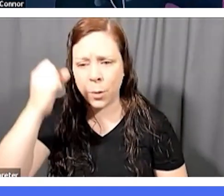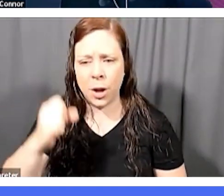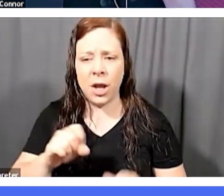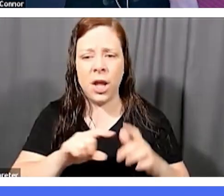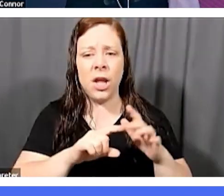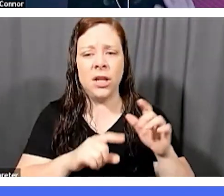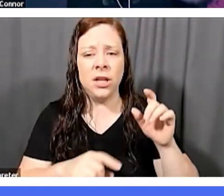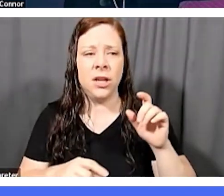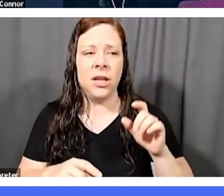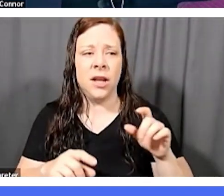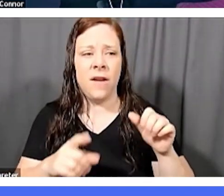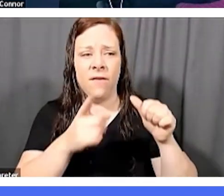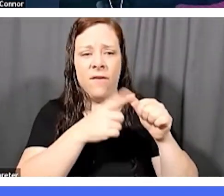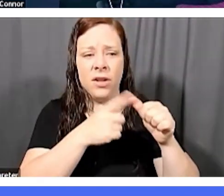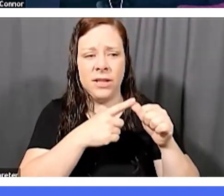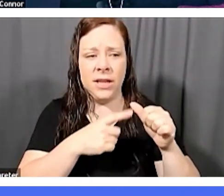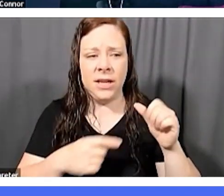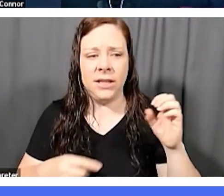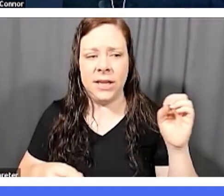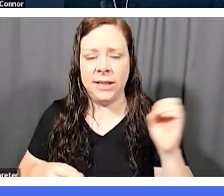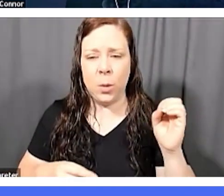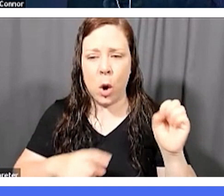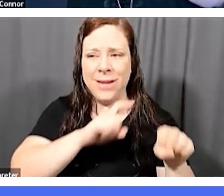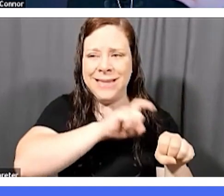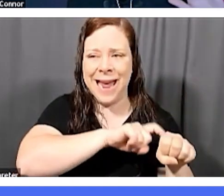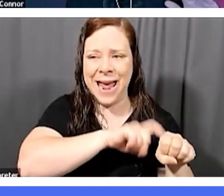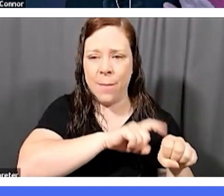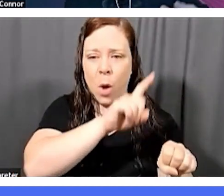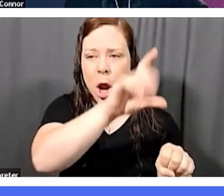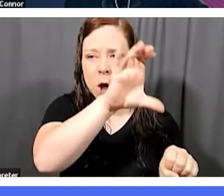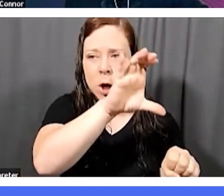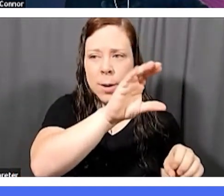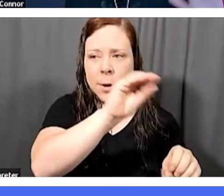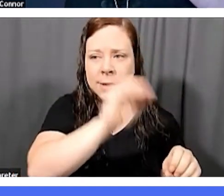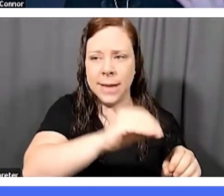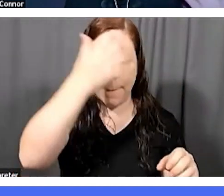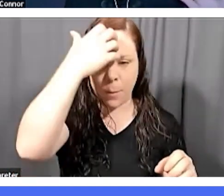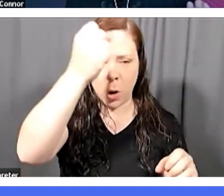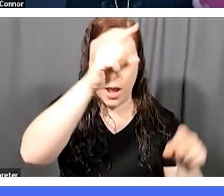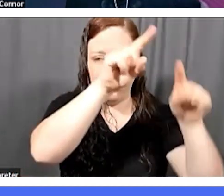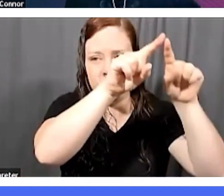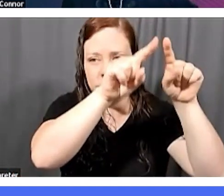So it's zero time, we're at a hundred percent memory. And then we go down at an exponential curve so that